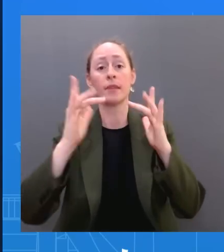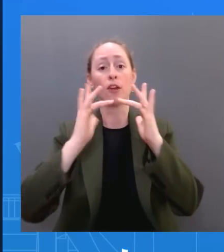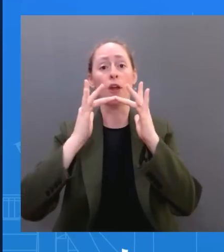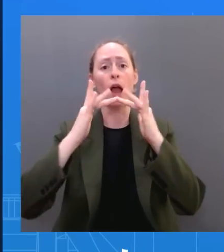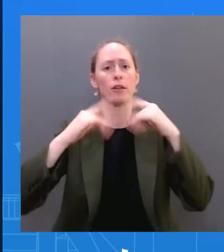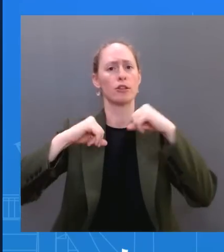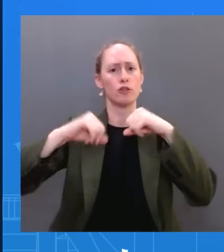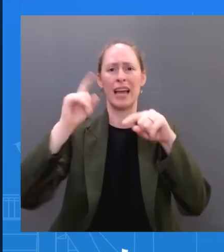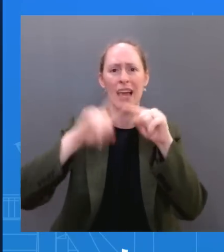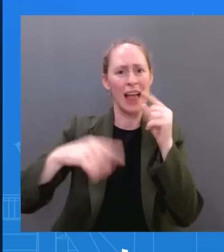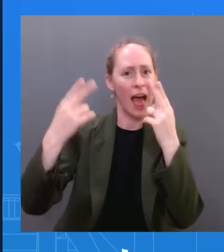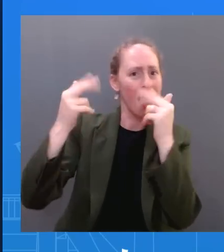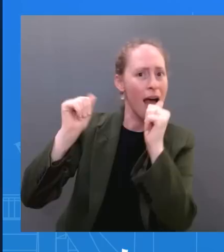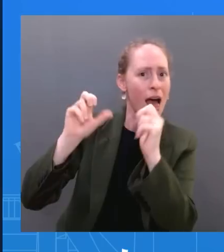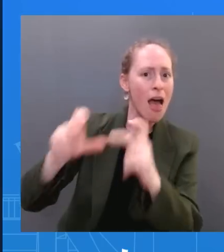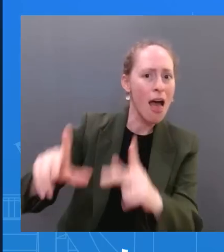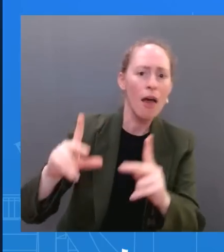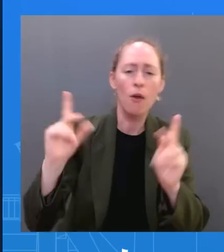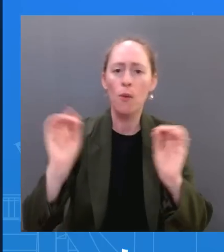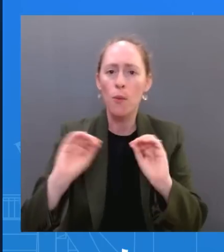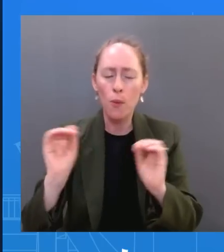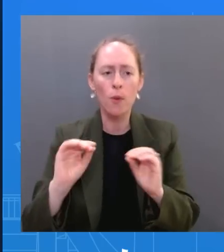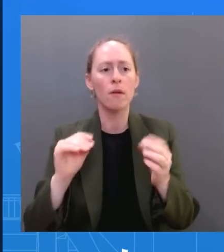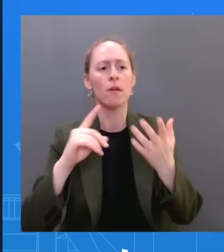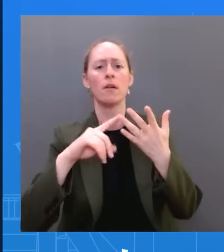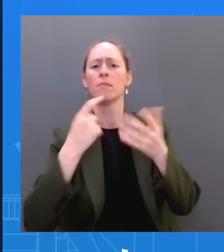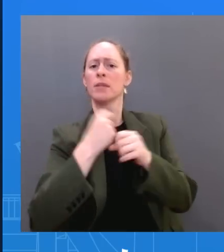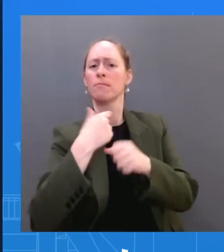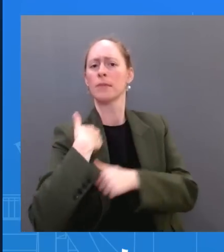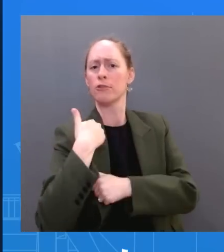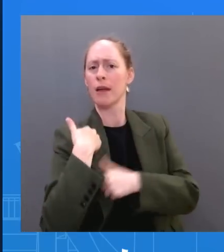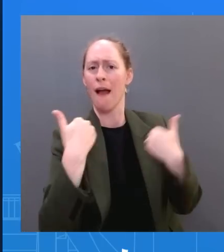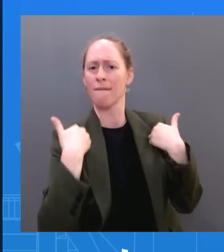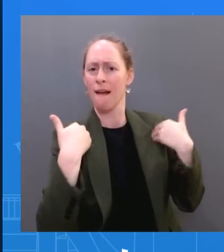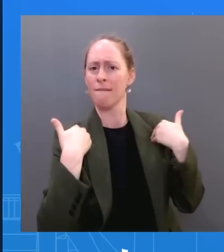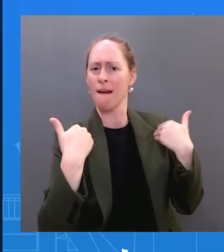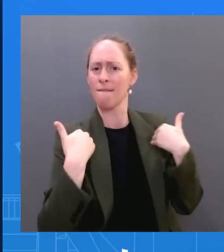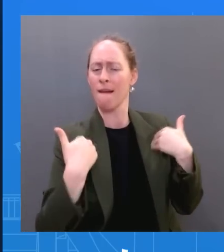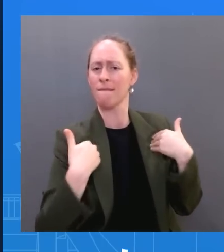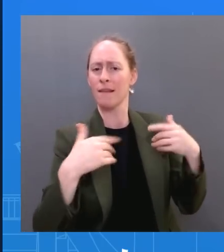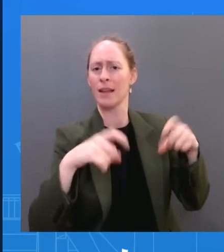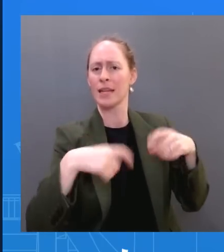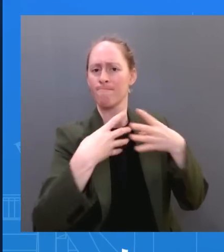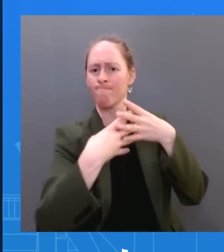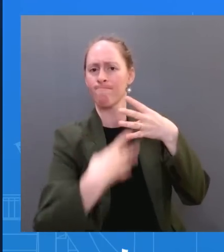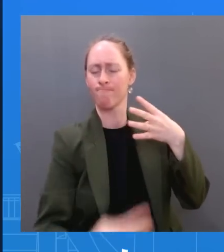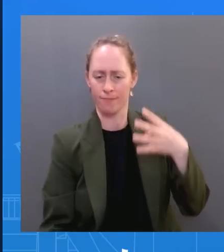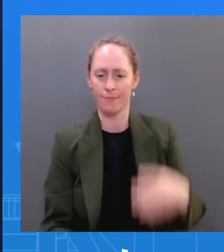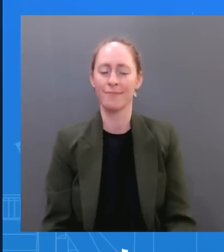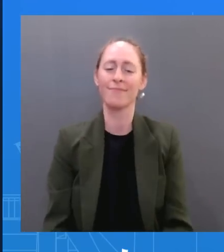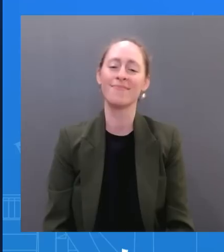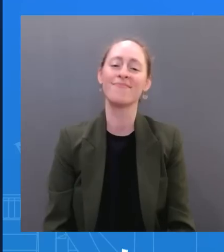to the U.S.-Israel relationship and to the relationship between Israelis and Americans will be on full display this week.